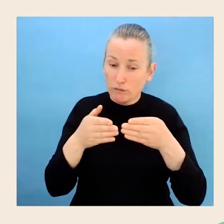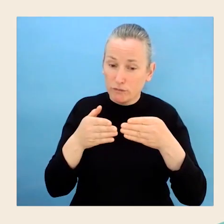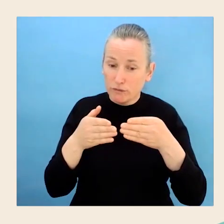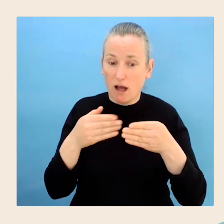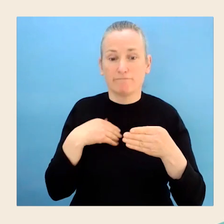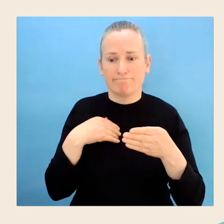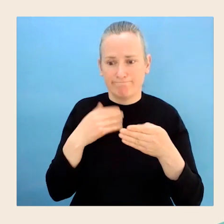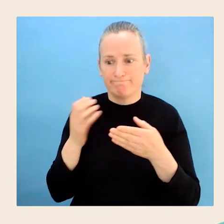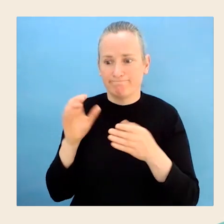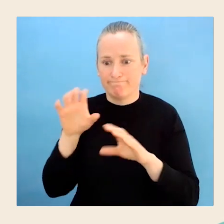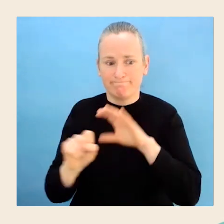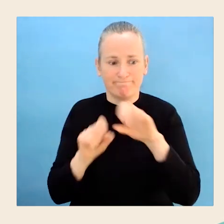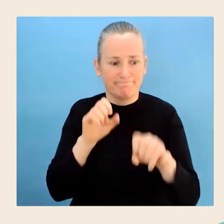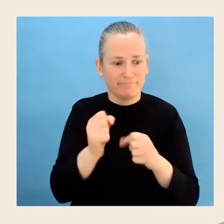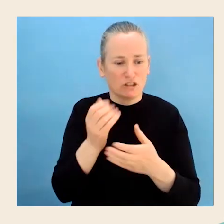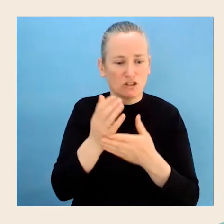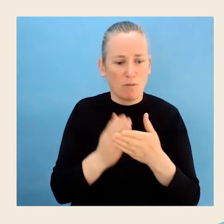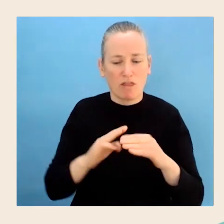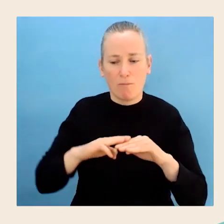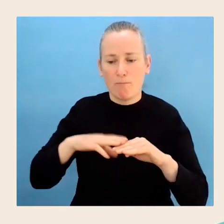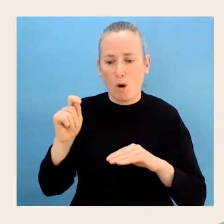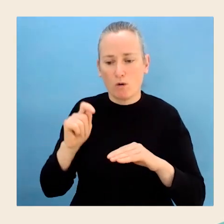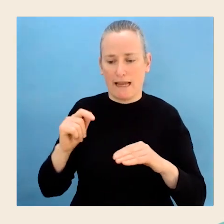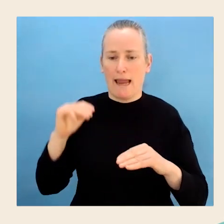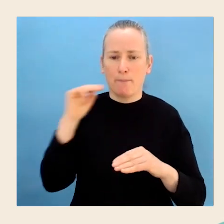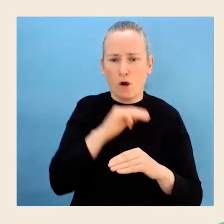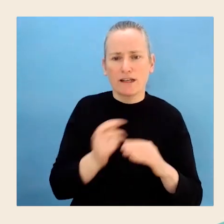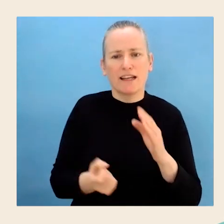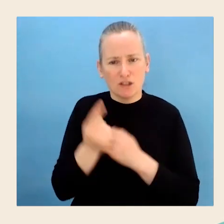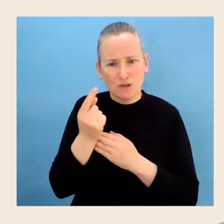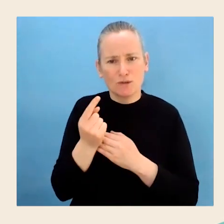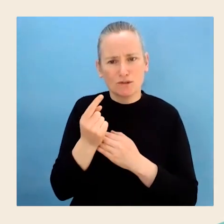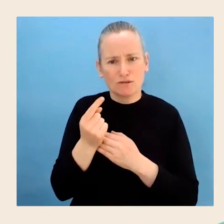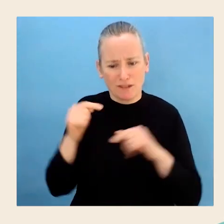capturing some of the most important issues of our time,